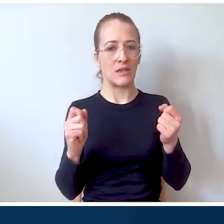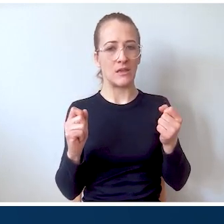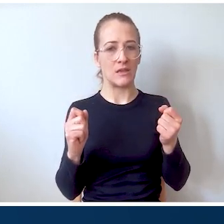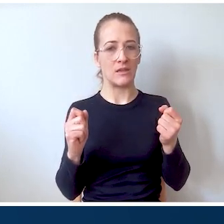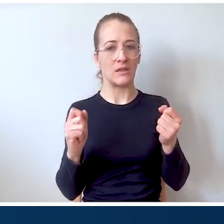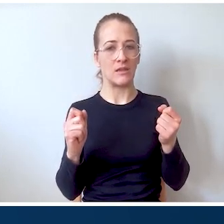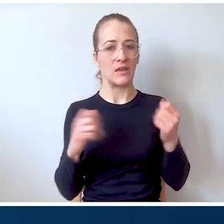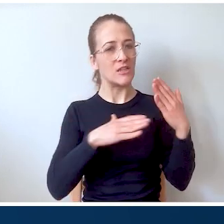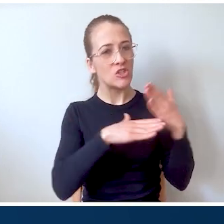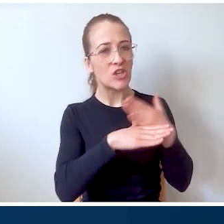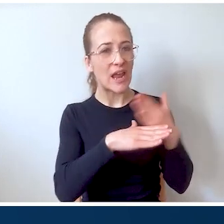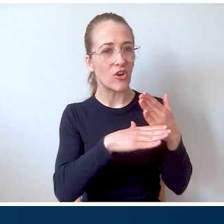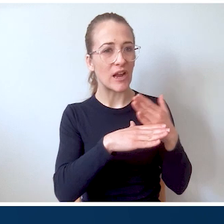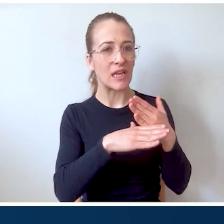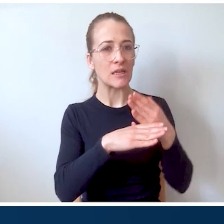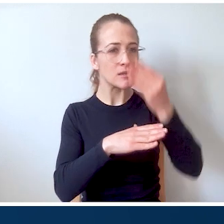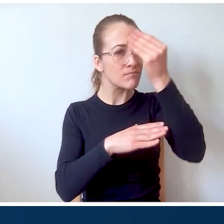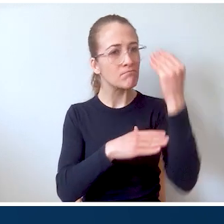sharing that not a lot of